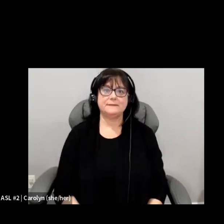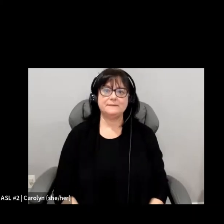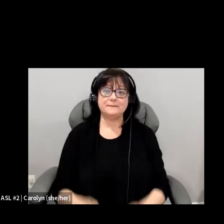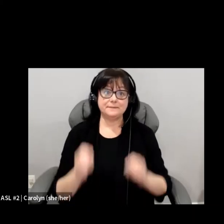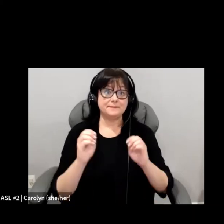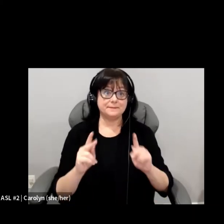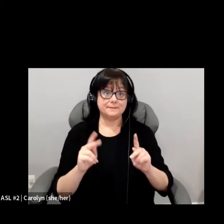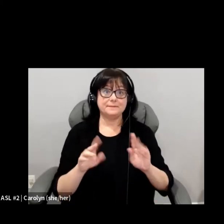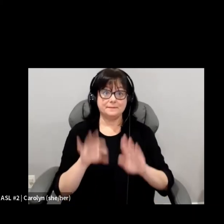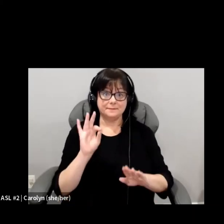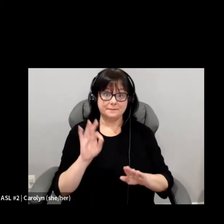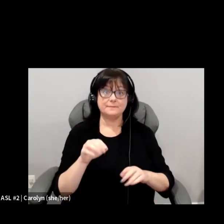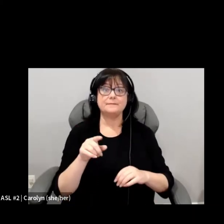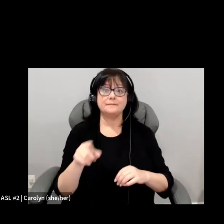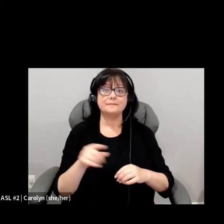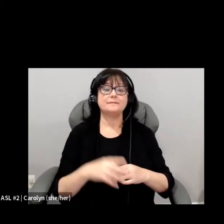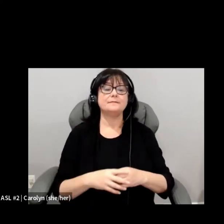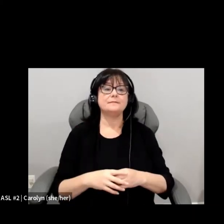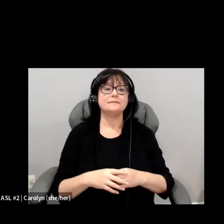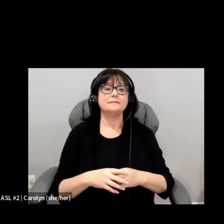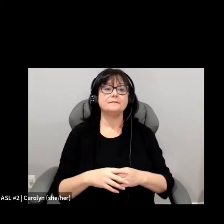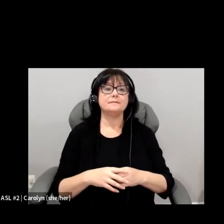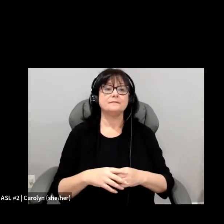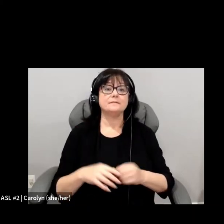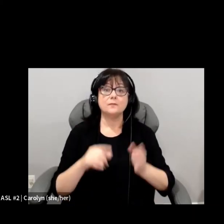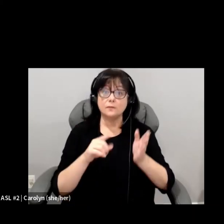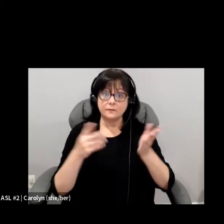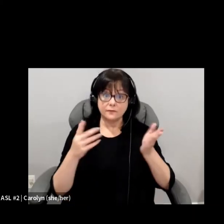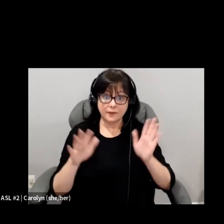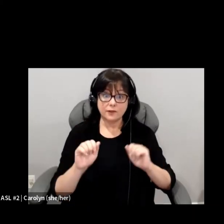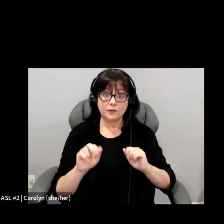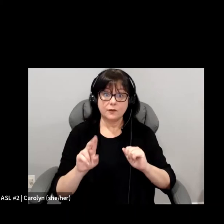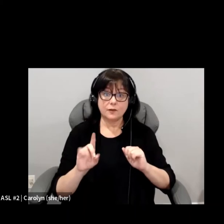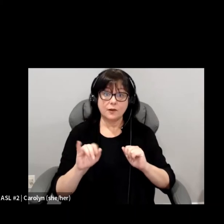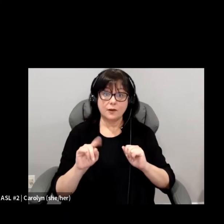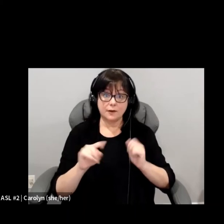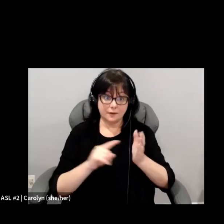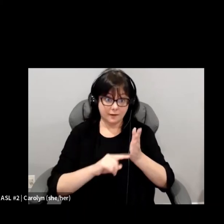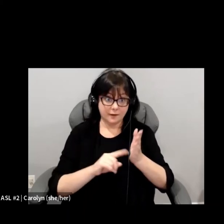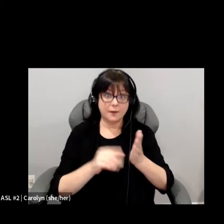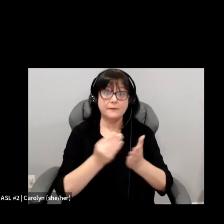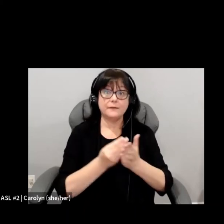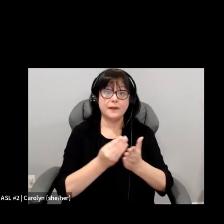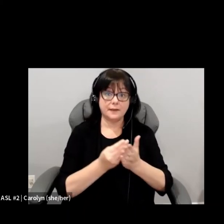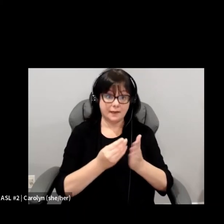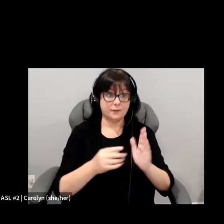AUDITED FINANCIAL REPORT OF ARCH DISABILITY LAW CENTRE HAS BEEN MADE AVAILABLE TO ALL